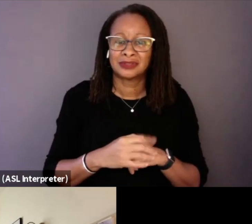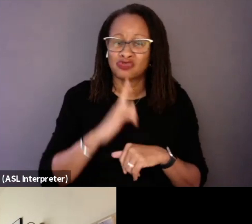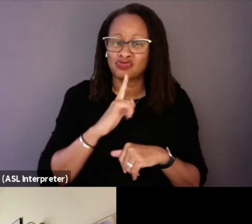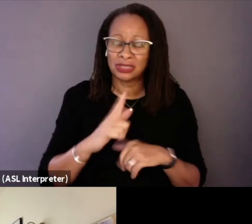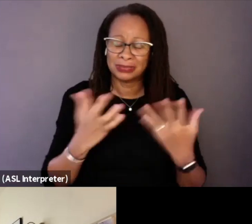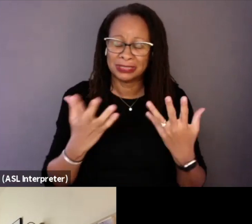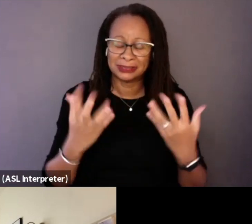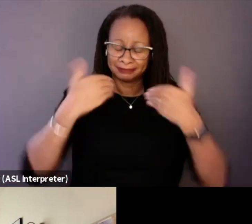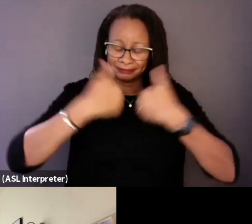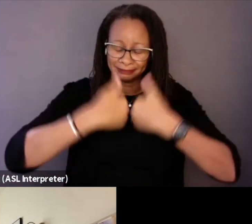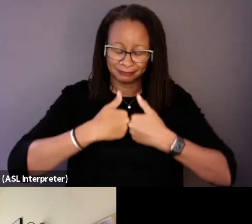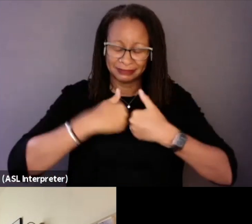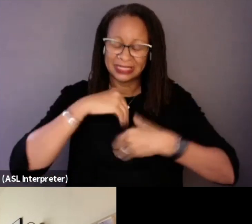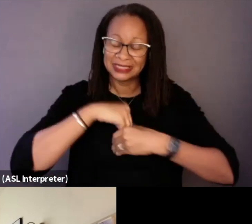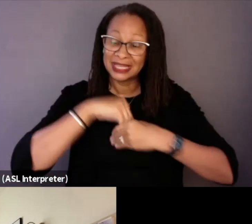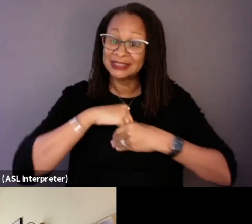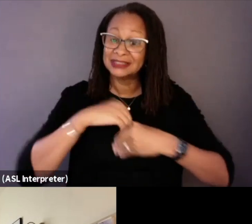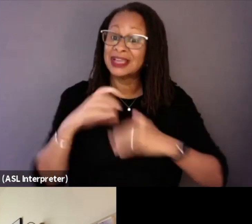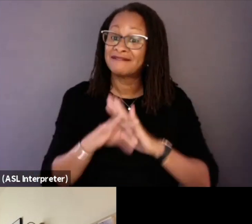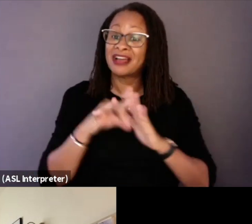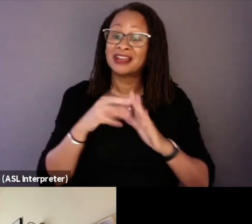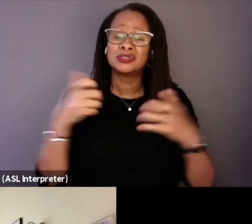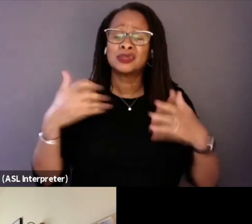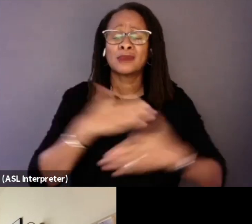And he was finding so much joy in that.